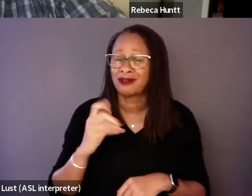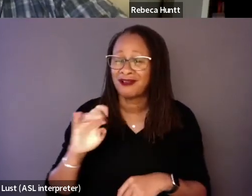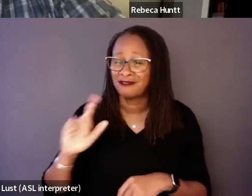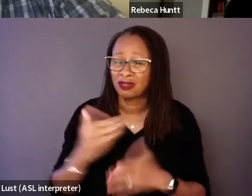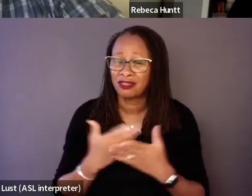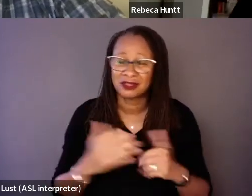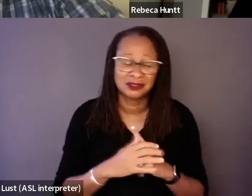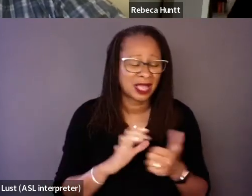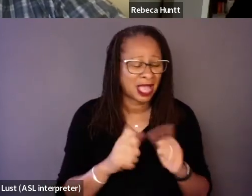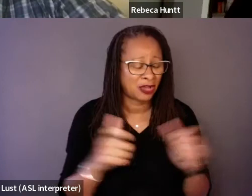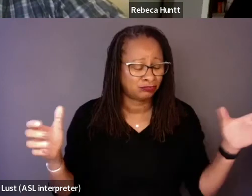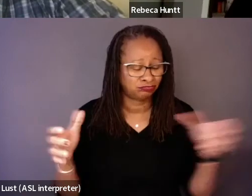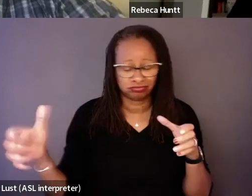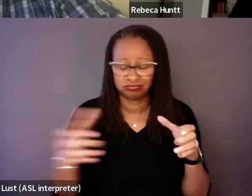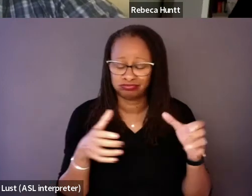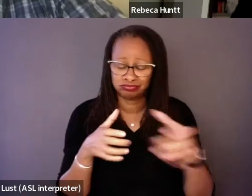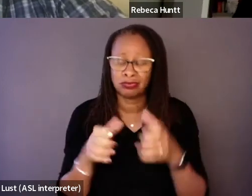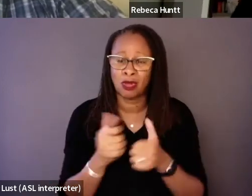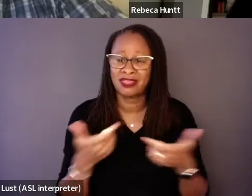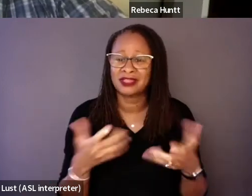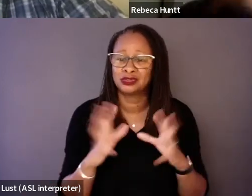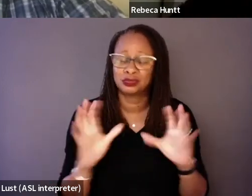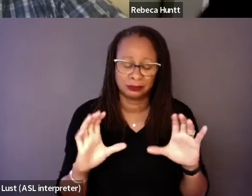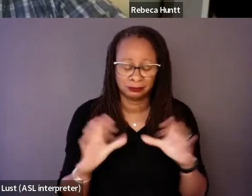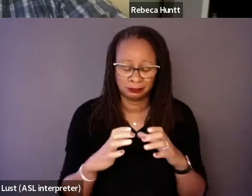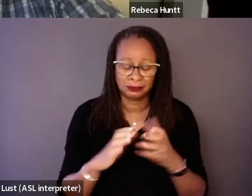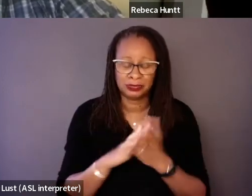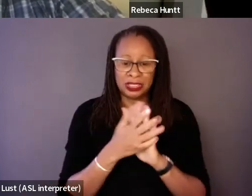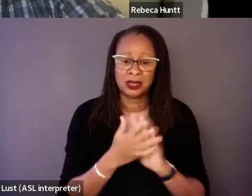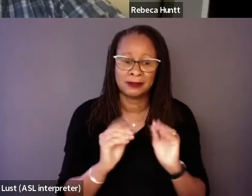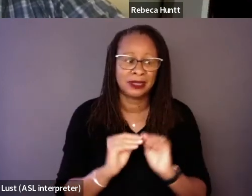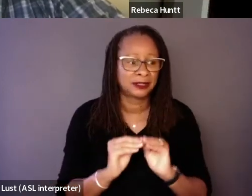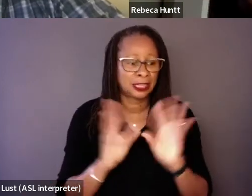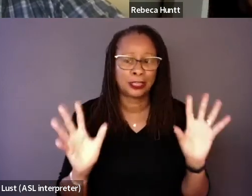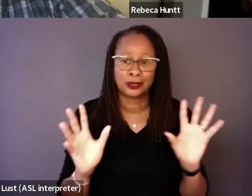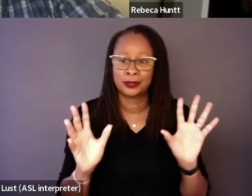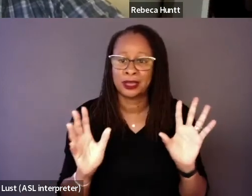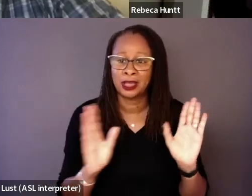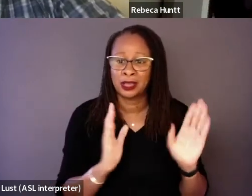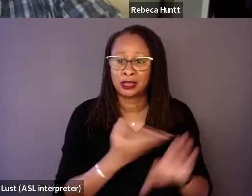it constructs the experience that you want to put forward? For the editing process?